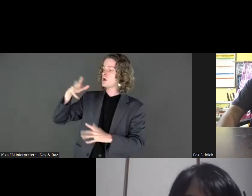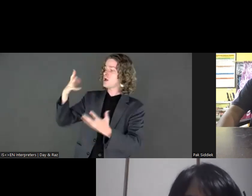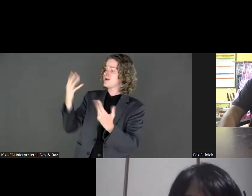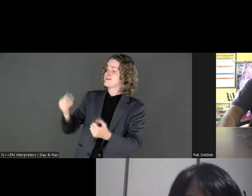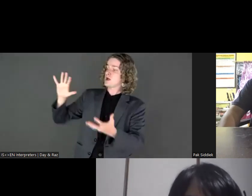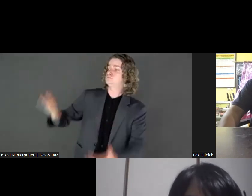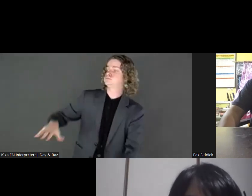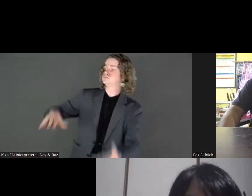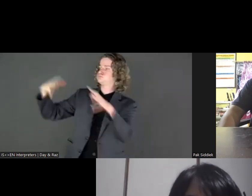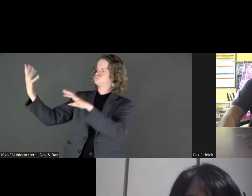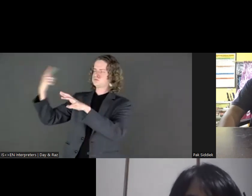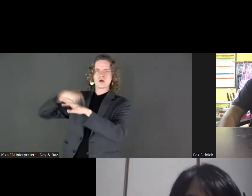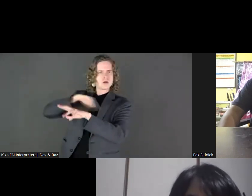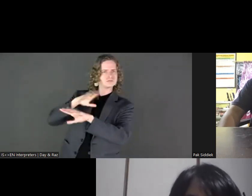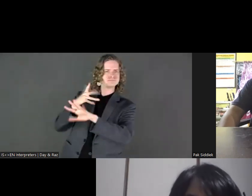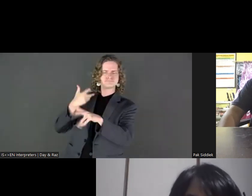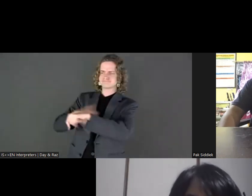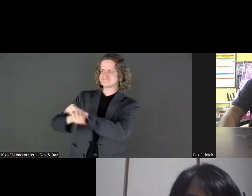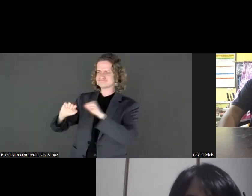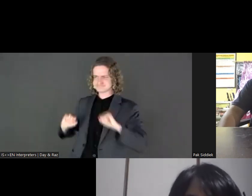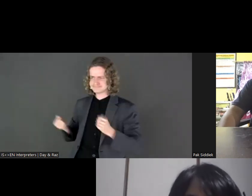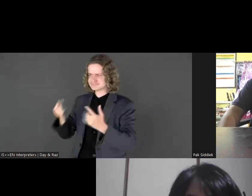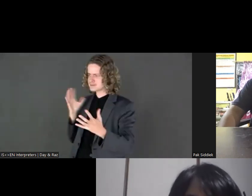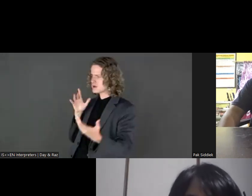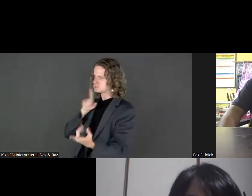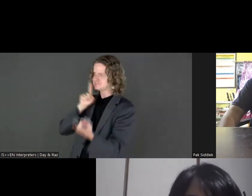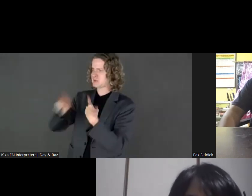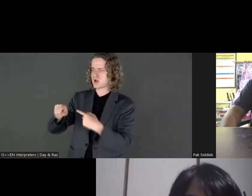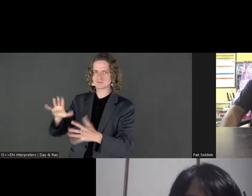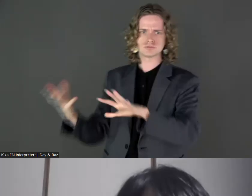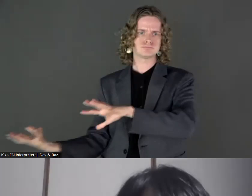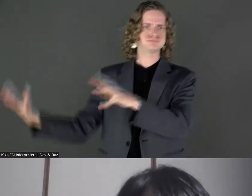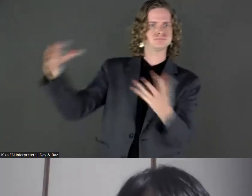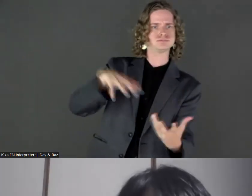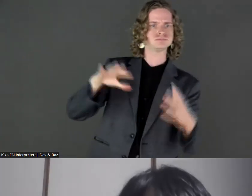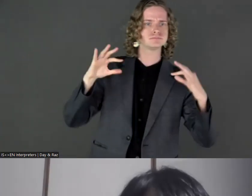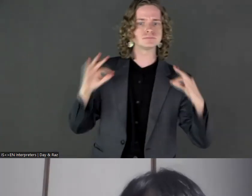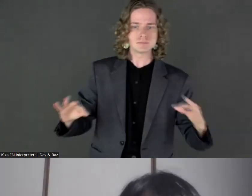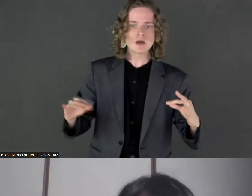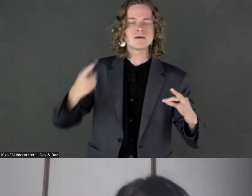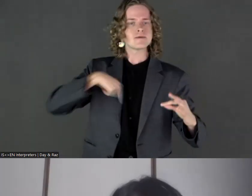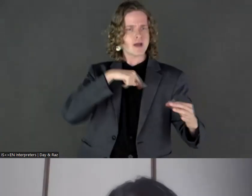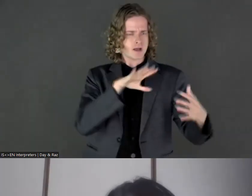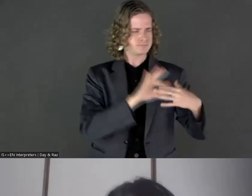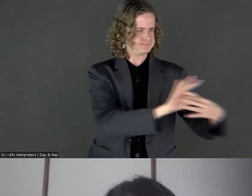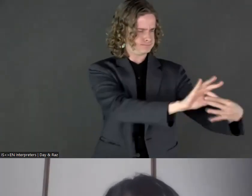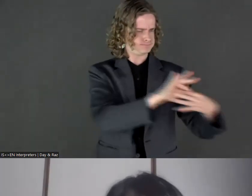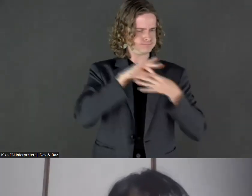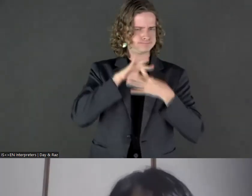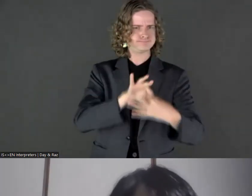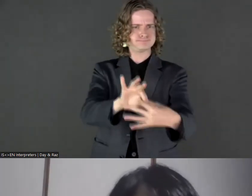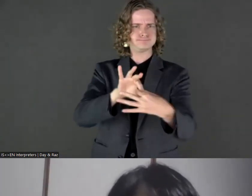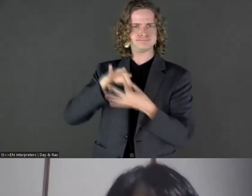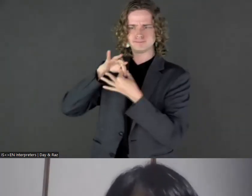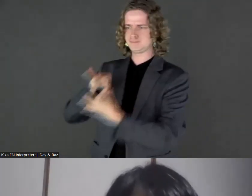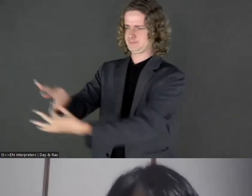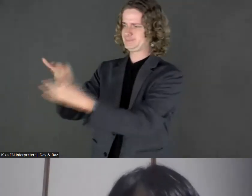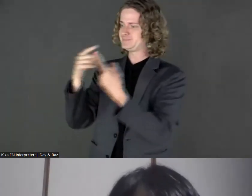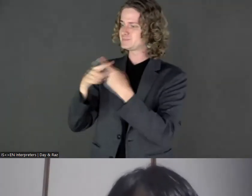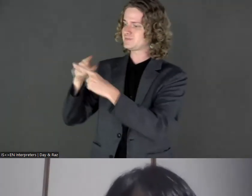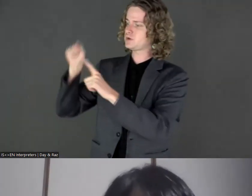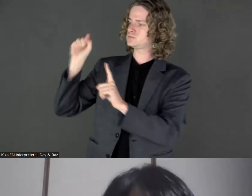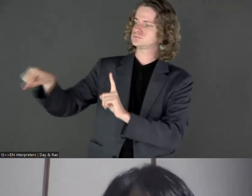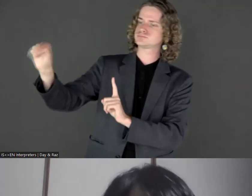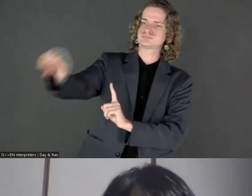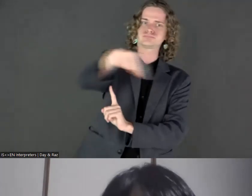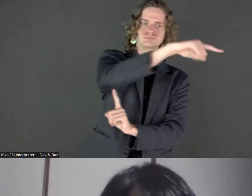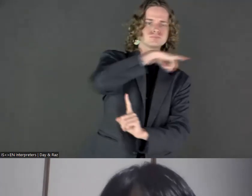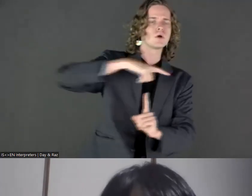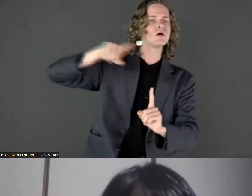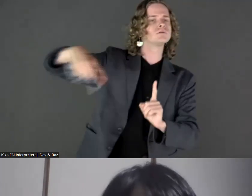collaboration with our development partners. That gave us their support during these war time as to